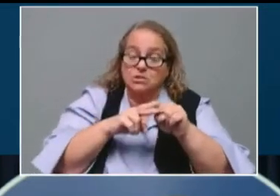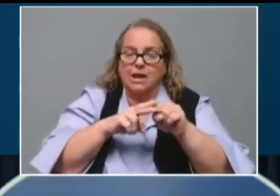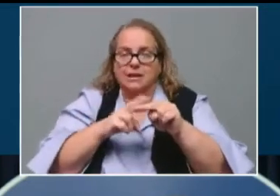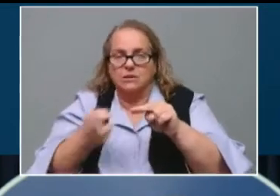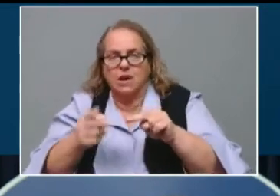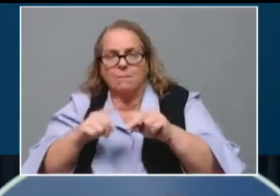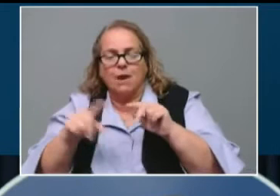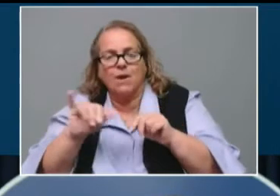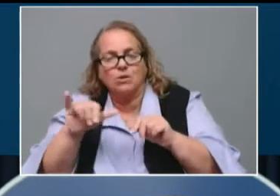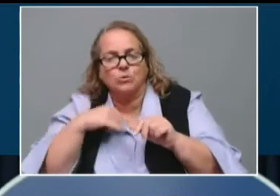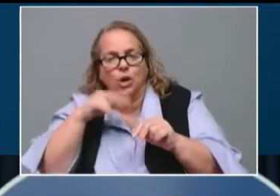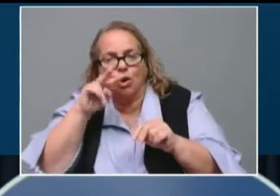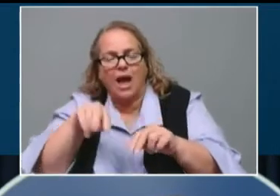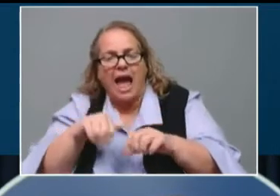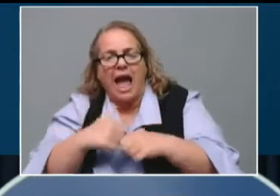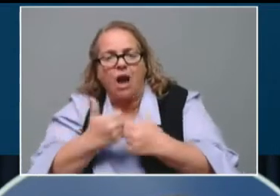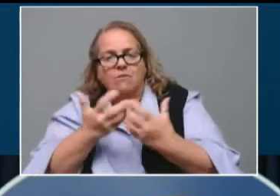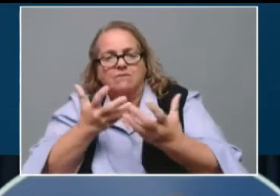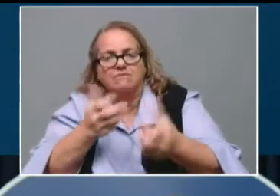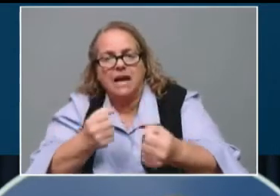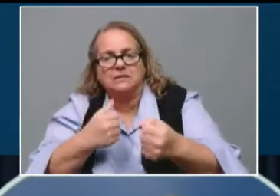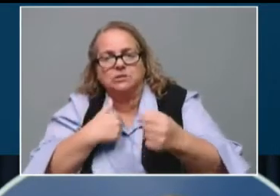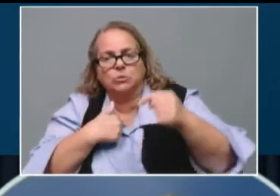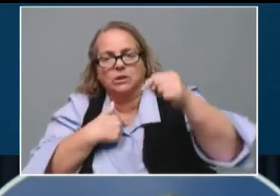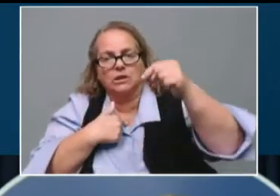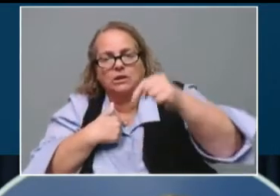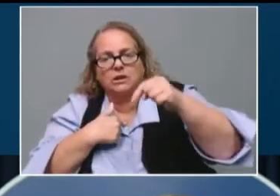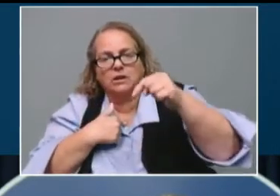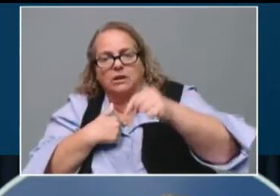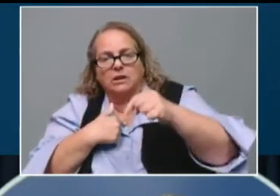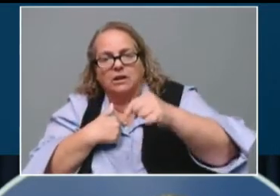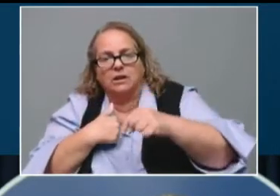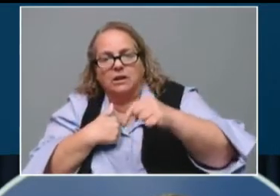or decreasing. Uh The great thing about this most recent decreases, we were